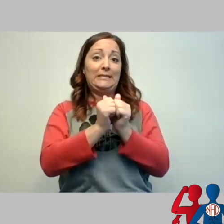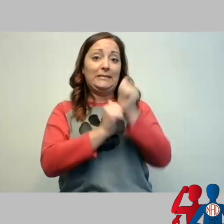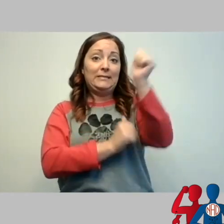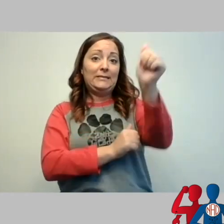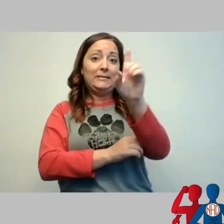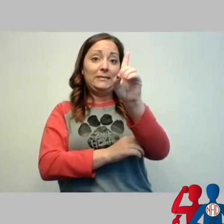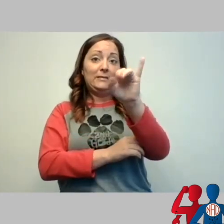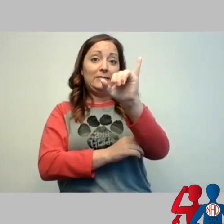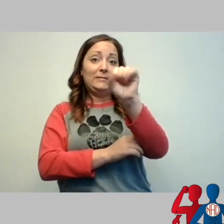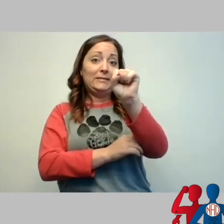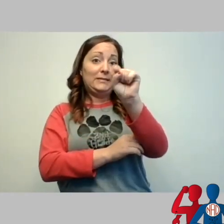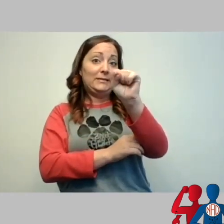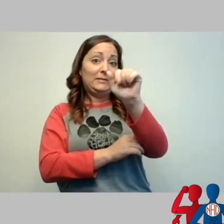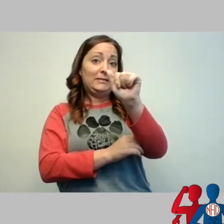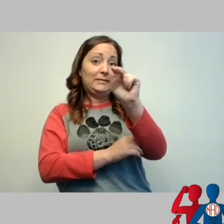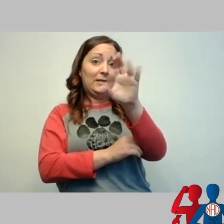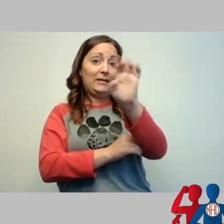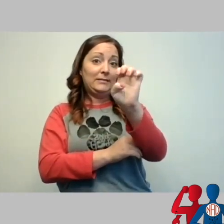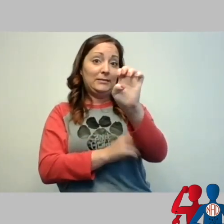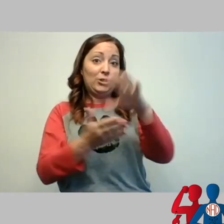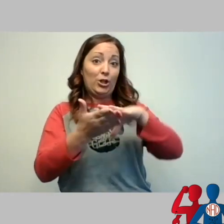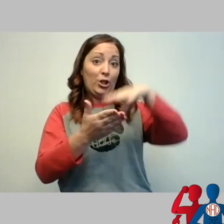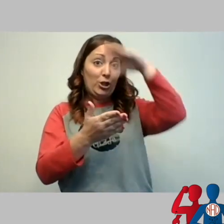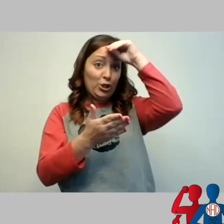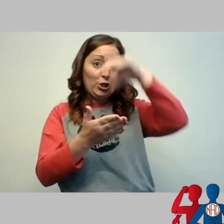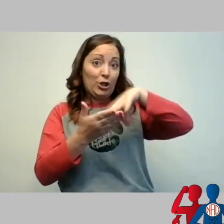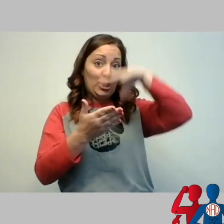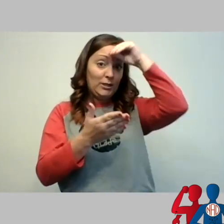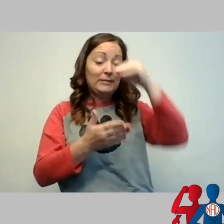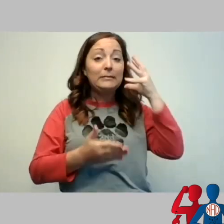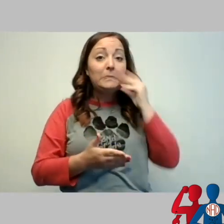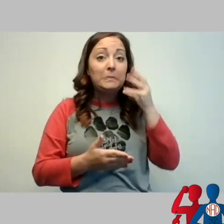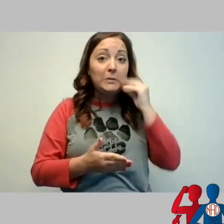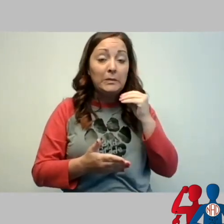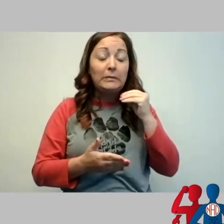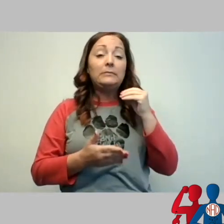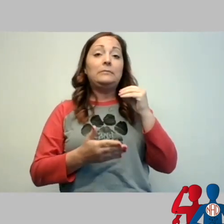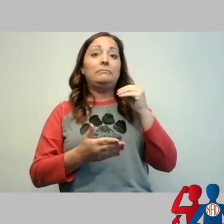Last March, we took the plunge into distance learning,